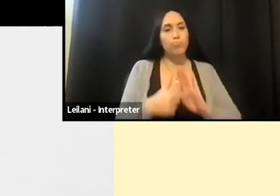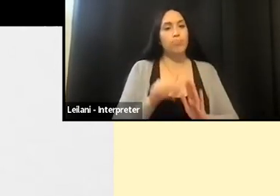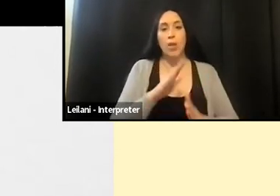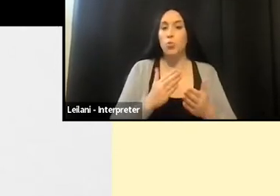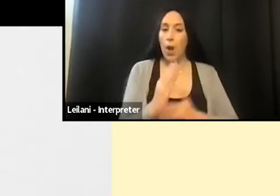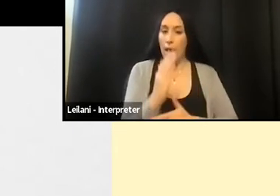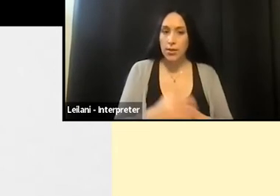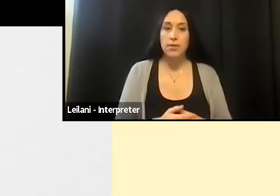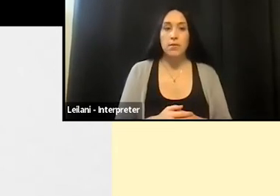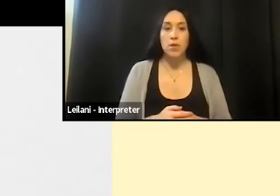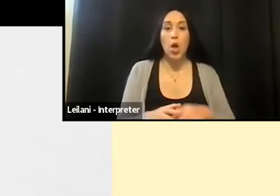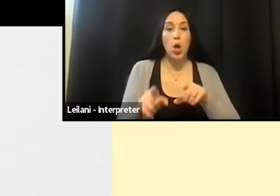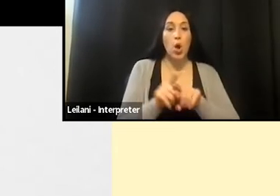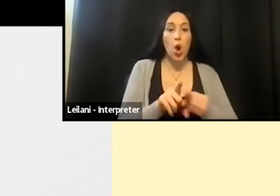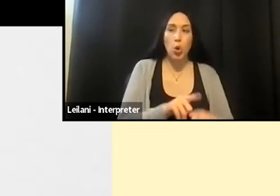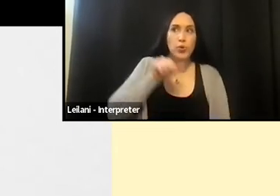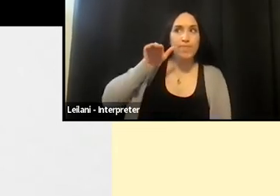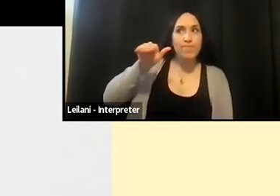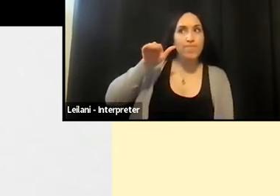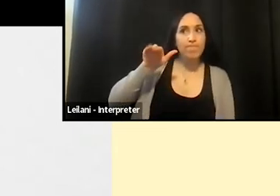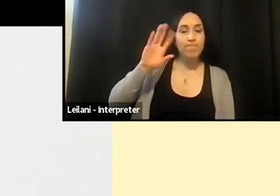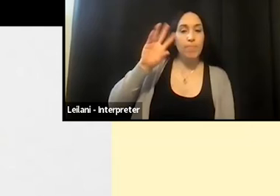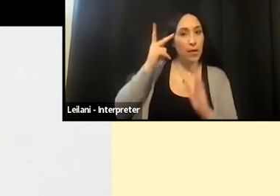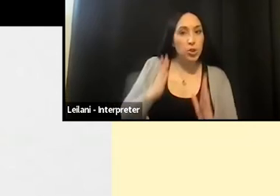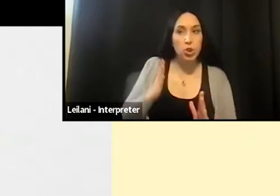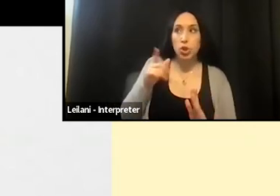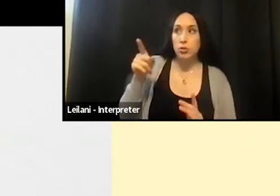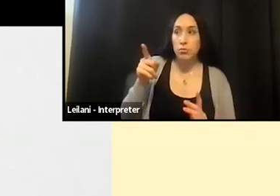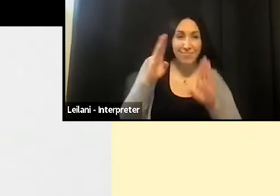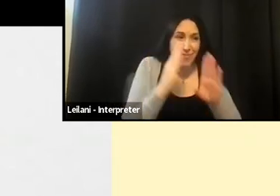are really paying attention to what's happening in our communities and the demands that tenants